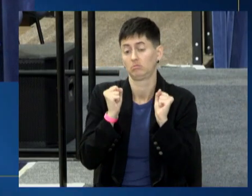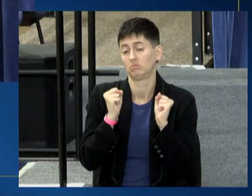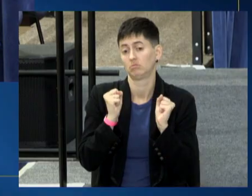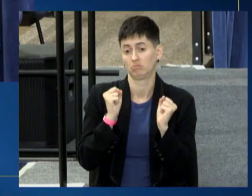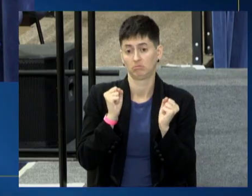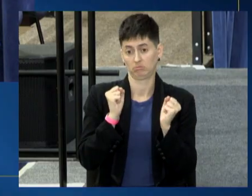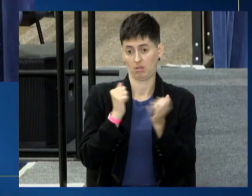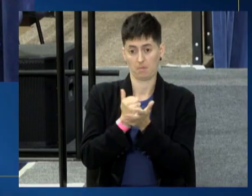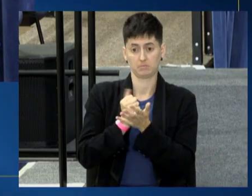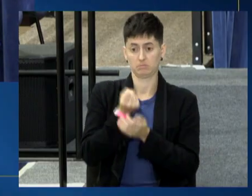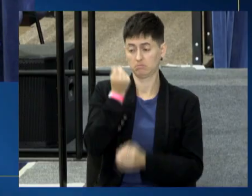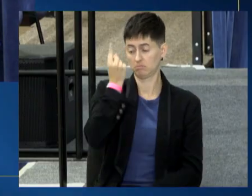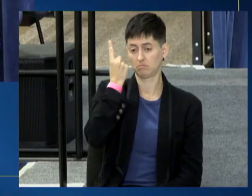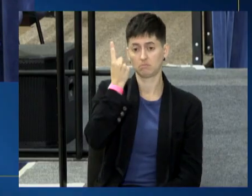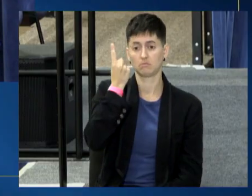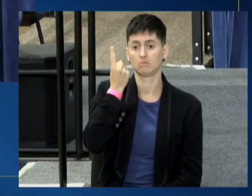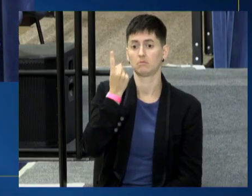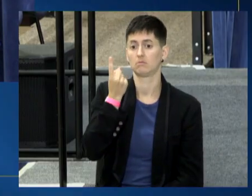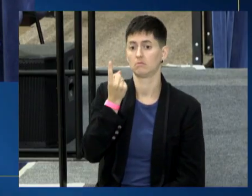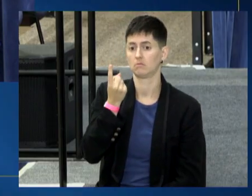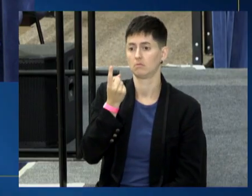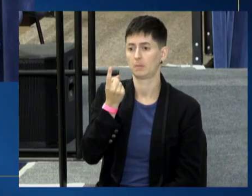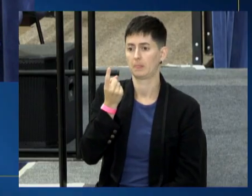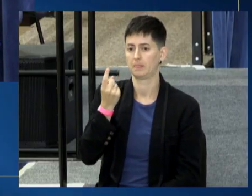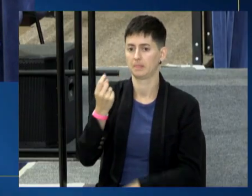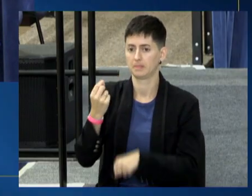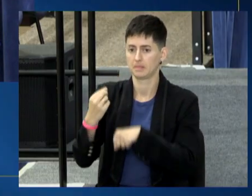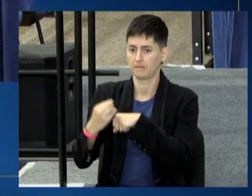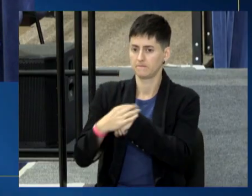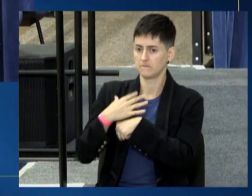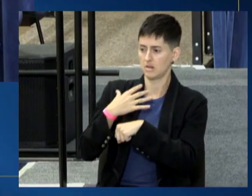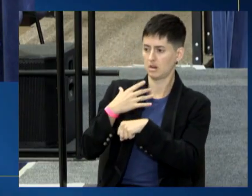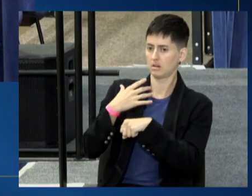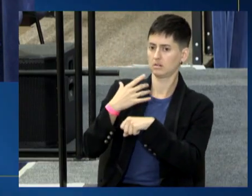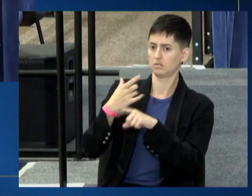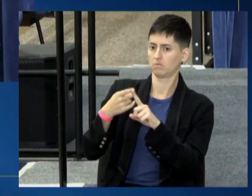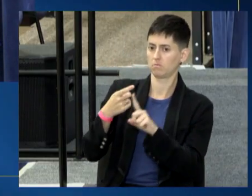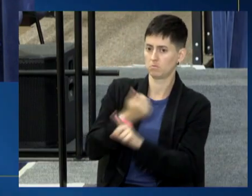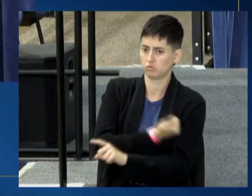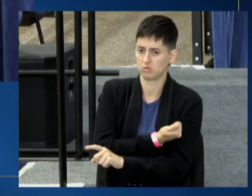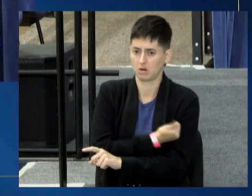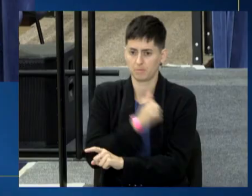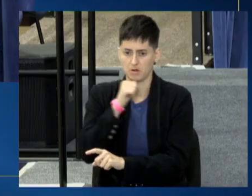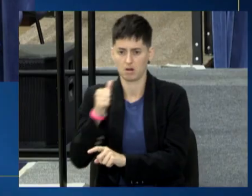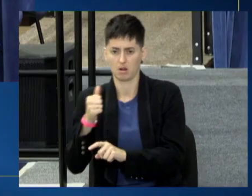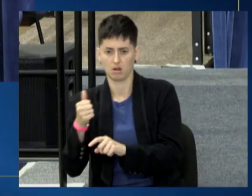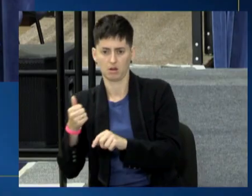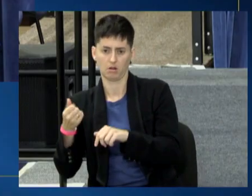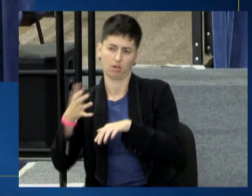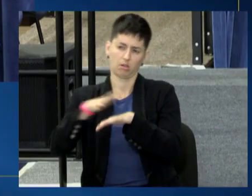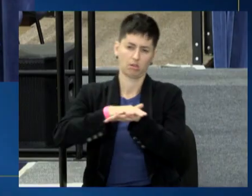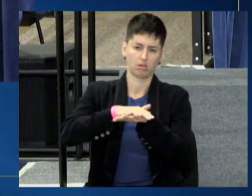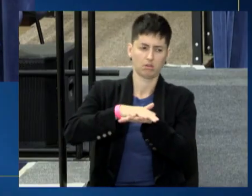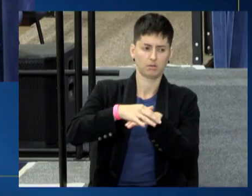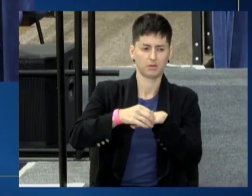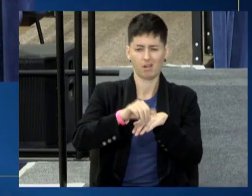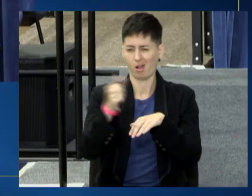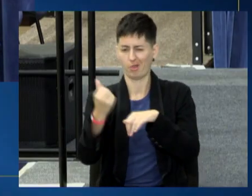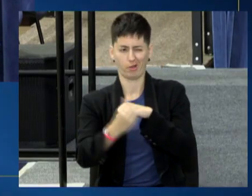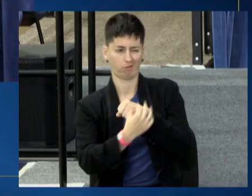the effect we're seeing is due to the drug and not to some confounding influence. So, what can we do to help prospective randomized clinical trials? We have,